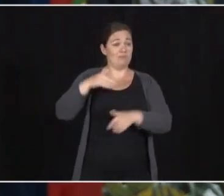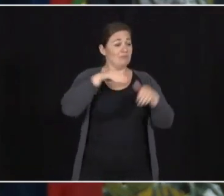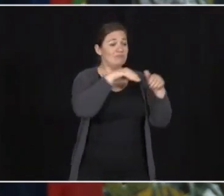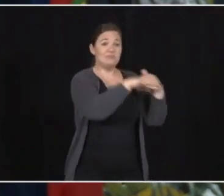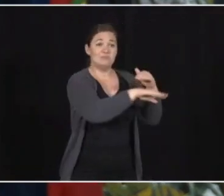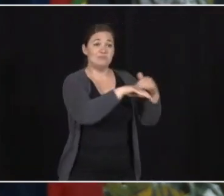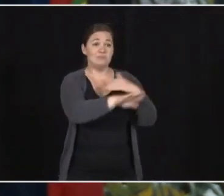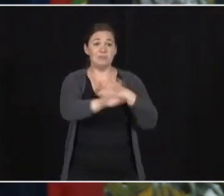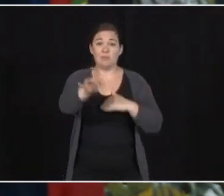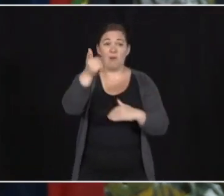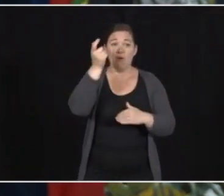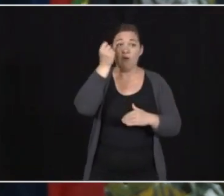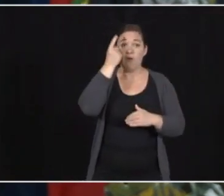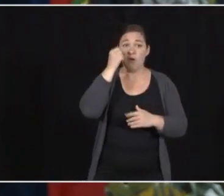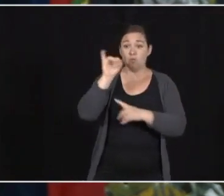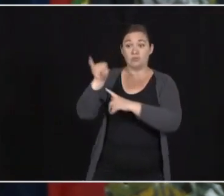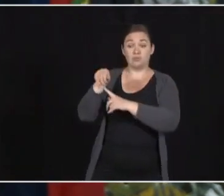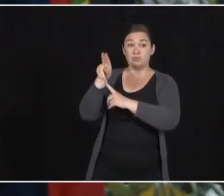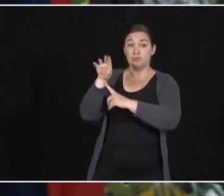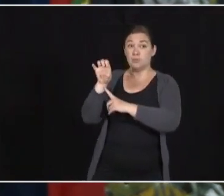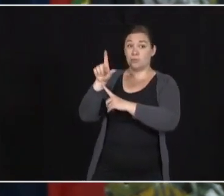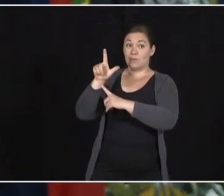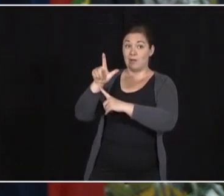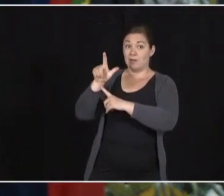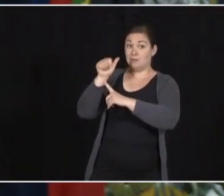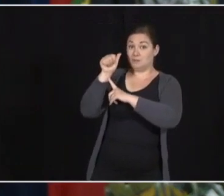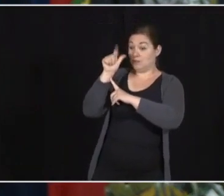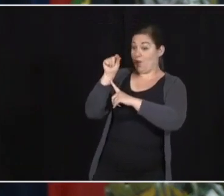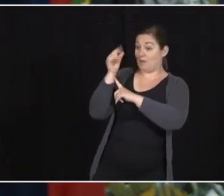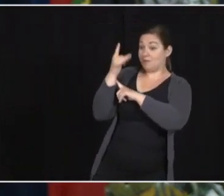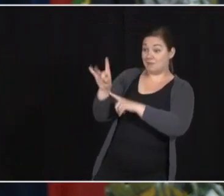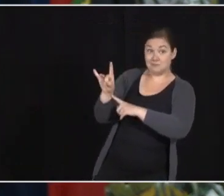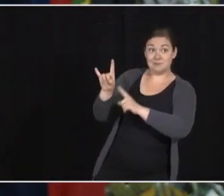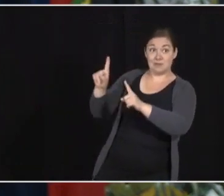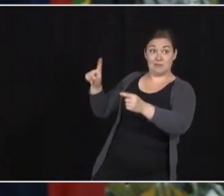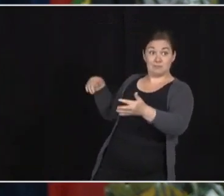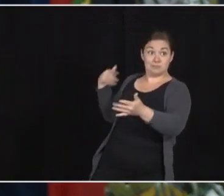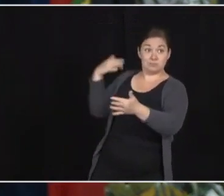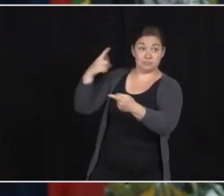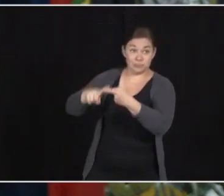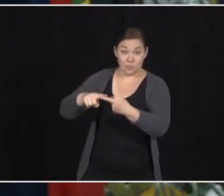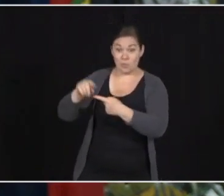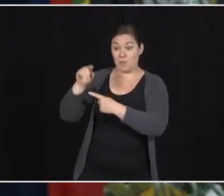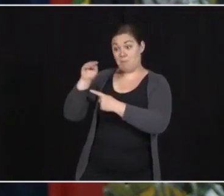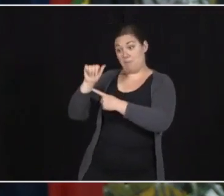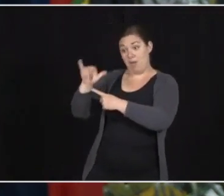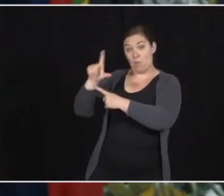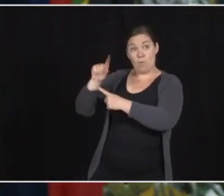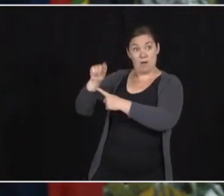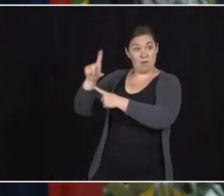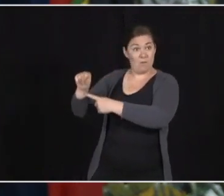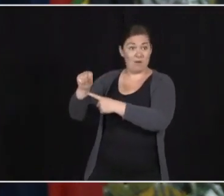to May 2020. These five homes have been receiving support from hospitals